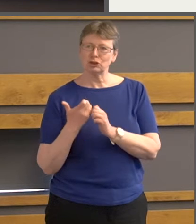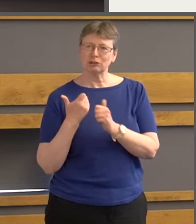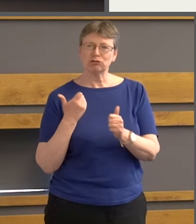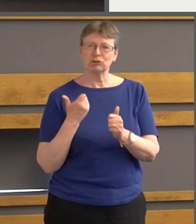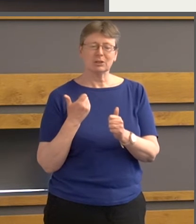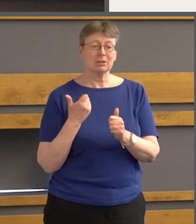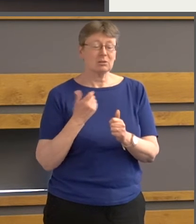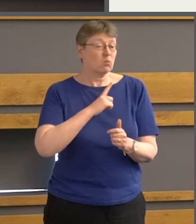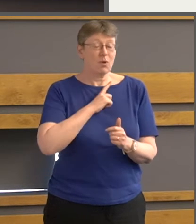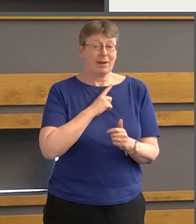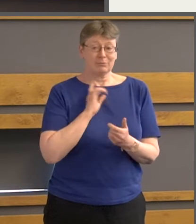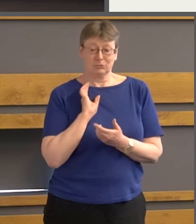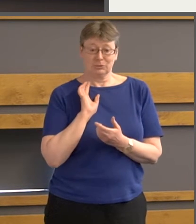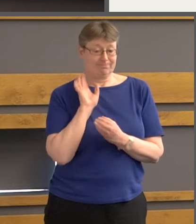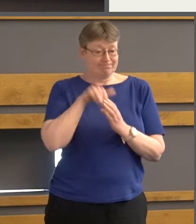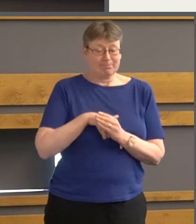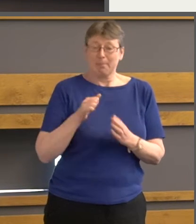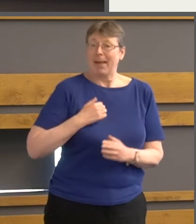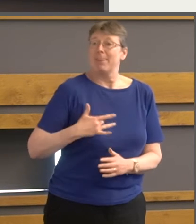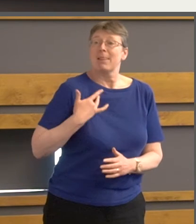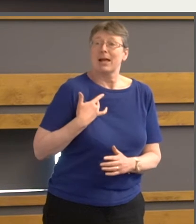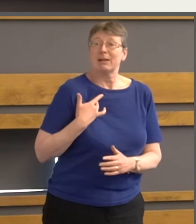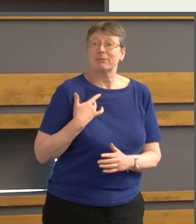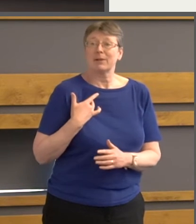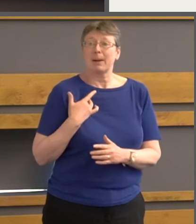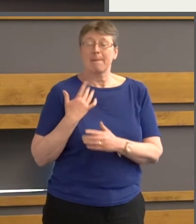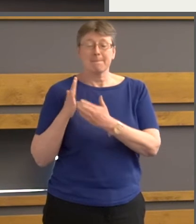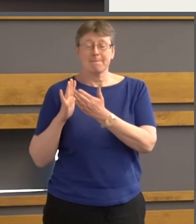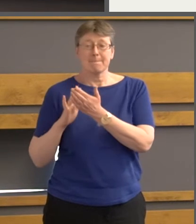Because it was part of my life. My mother, both my parents were academics.